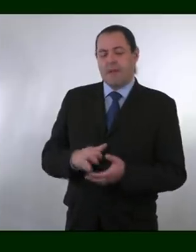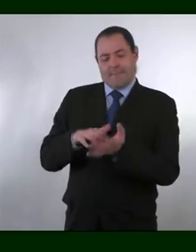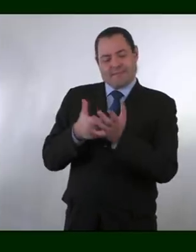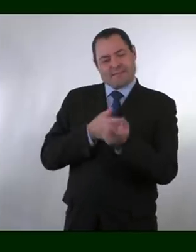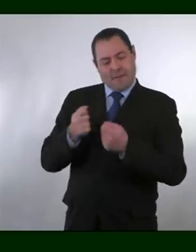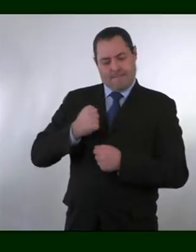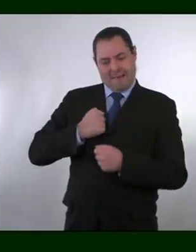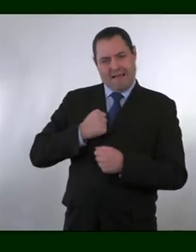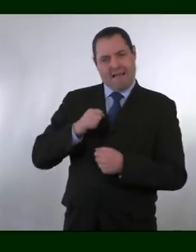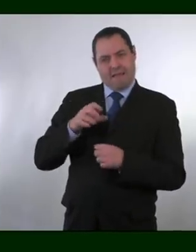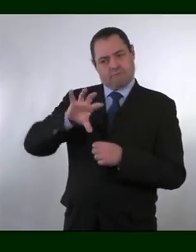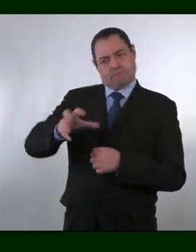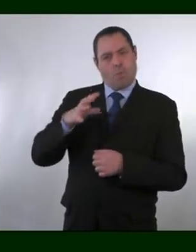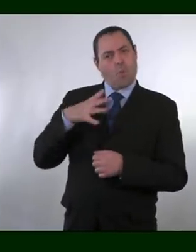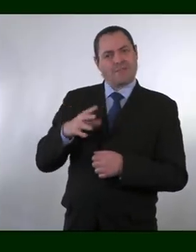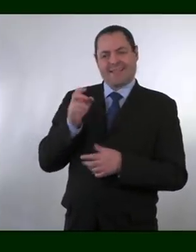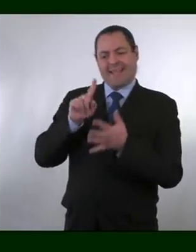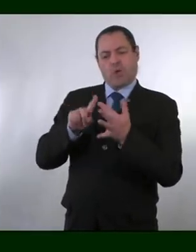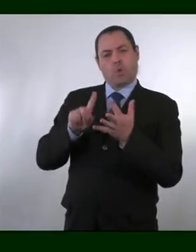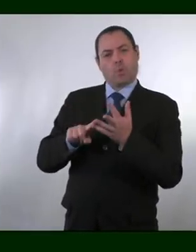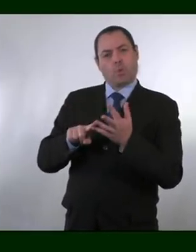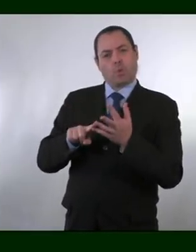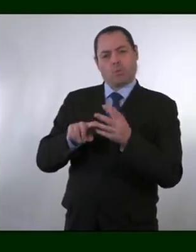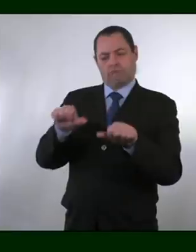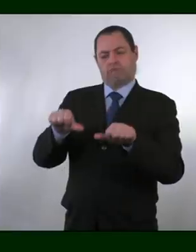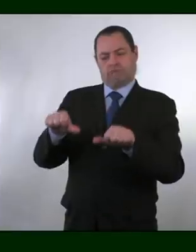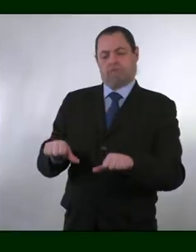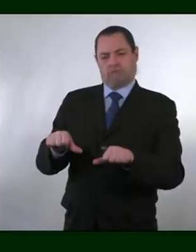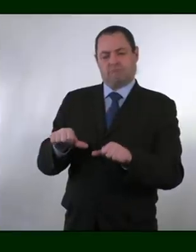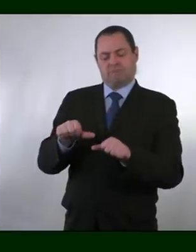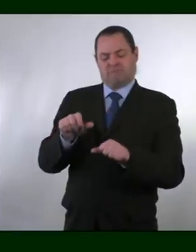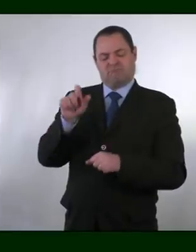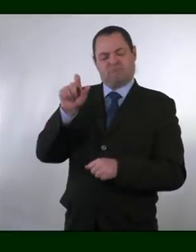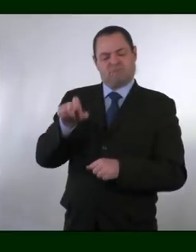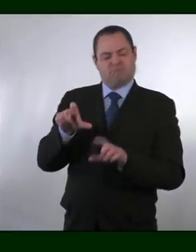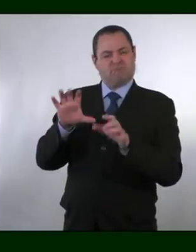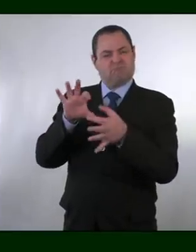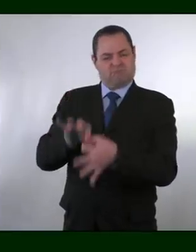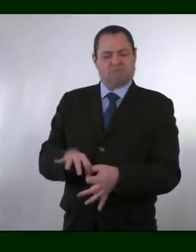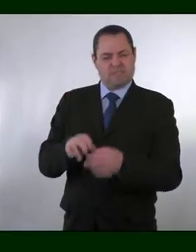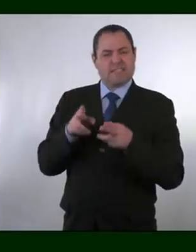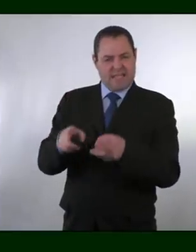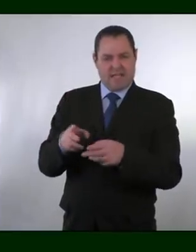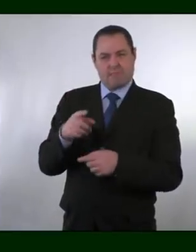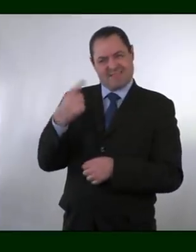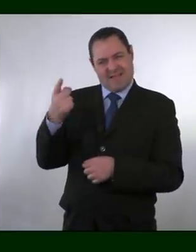settlement scheme in September 2019 for her and her son. Fifteen months on, she is still waiting